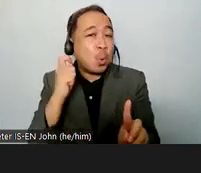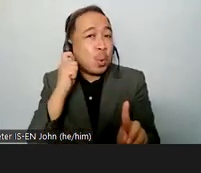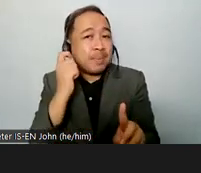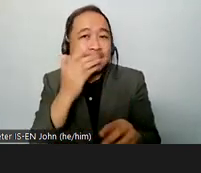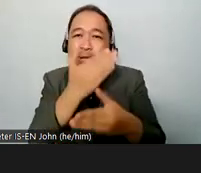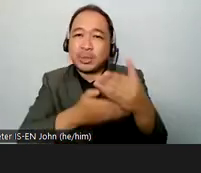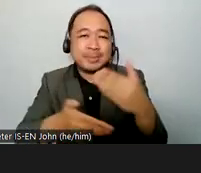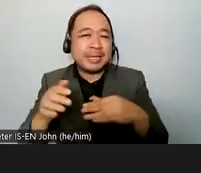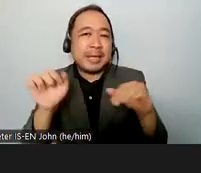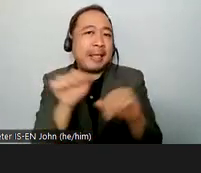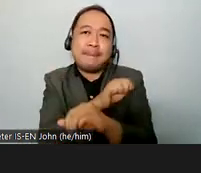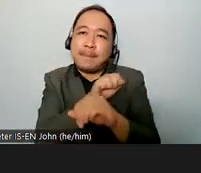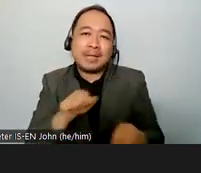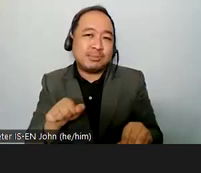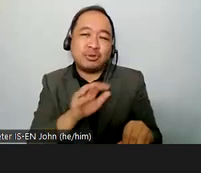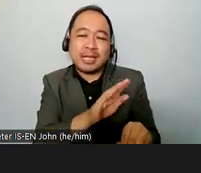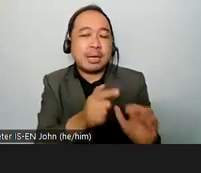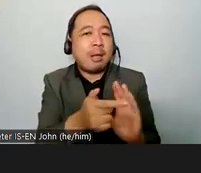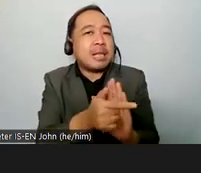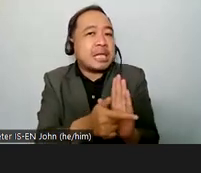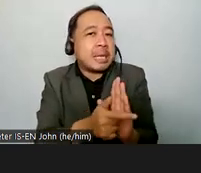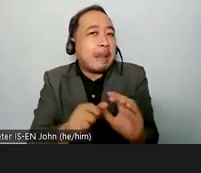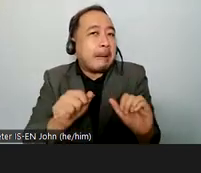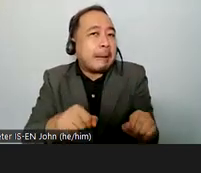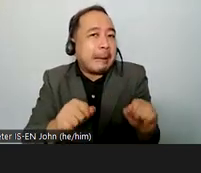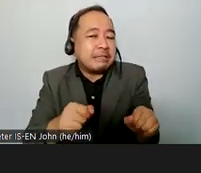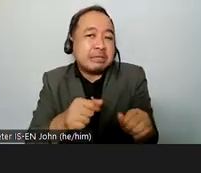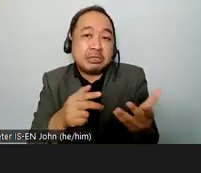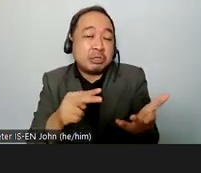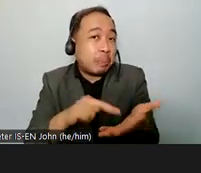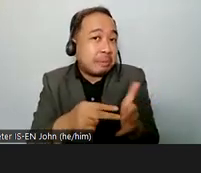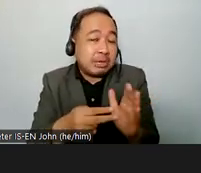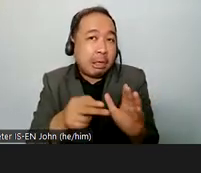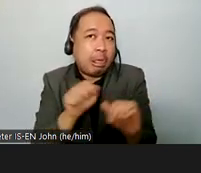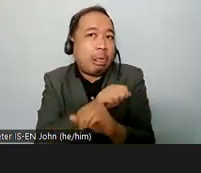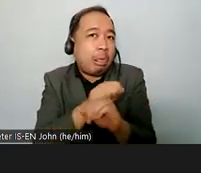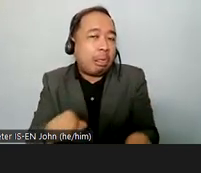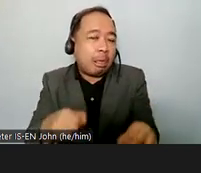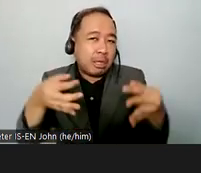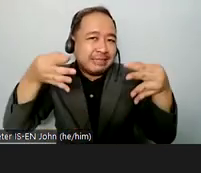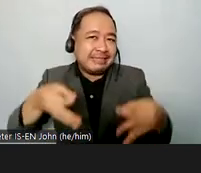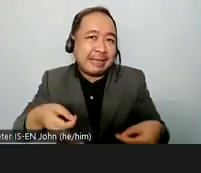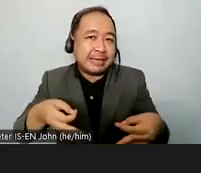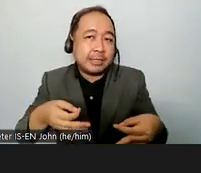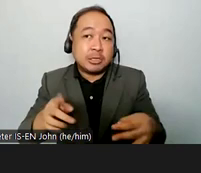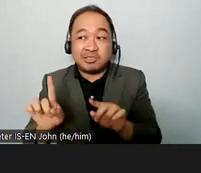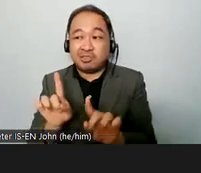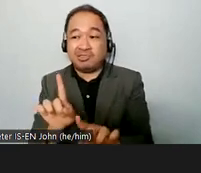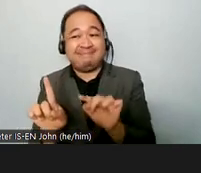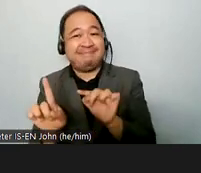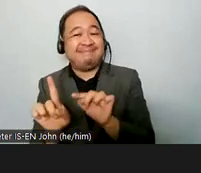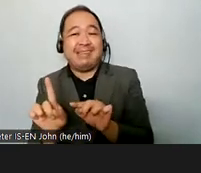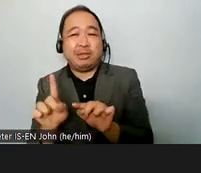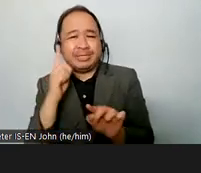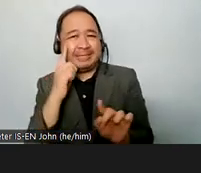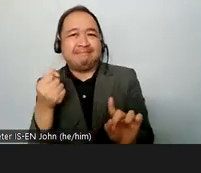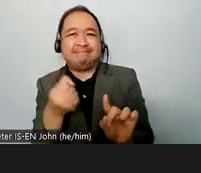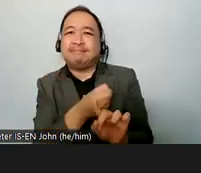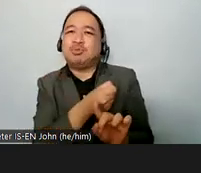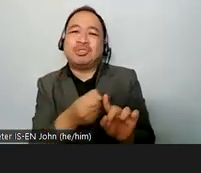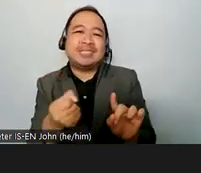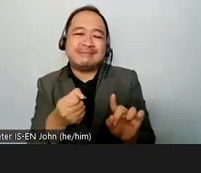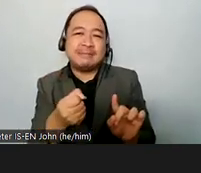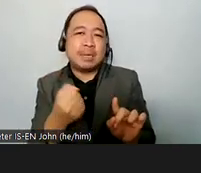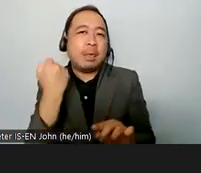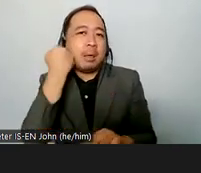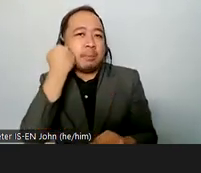major vulnerability and exposition to uh abusive acts and violations of uh the human rights women